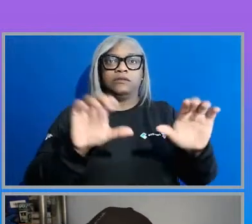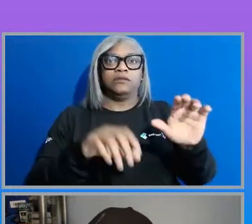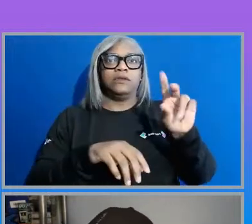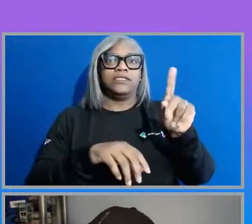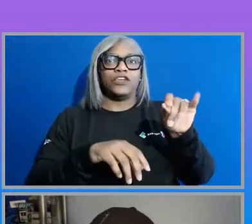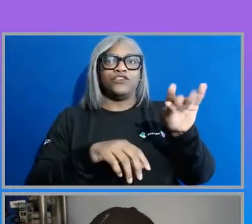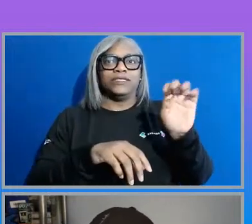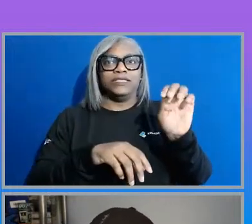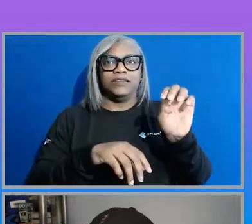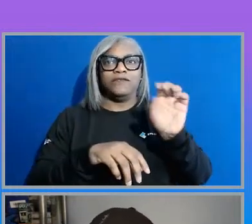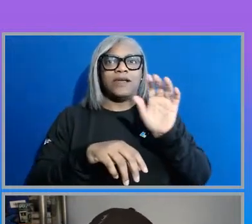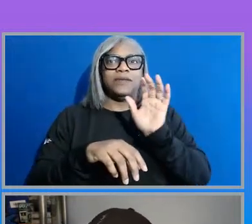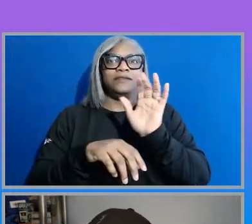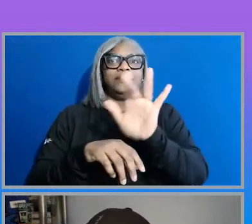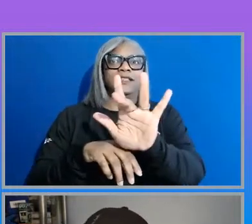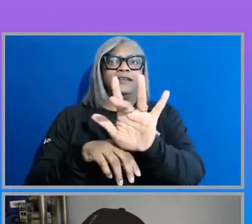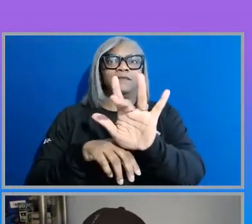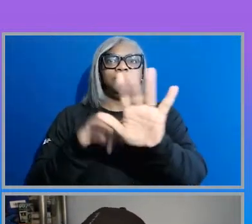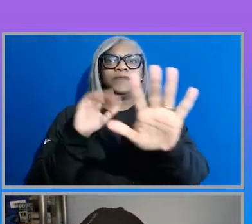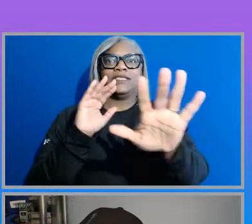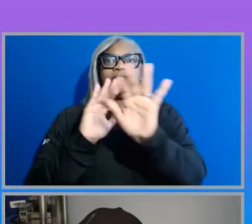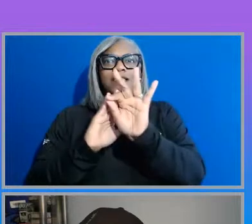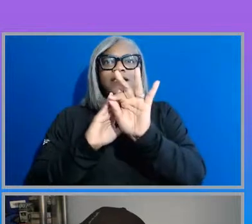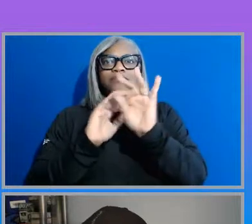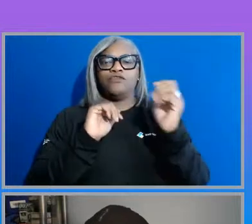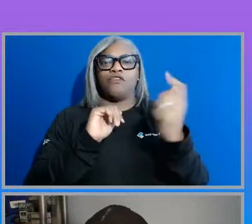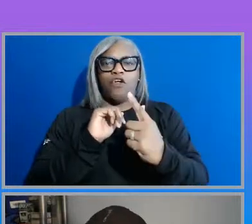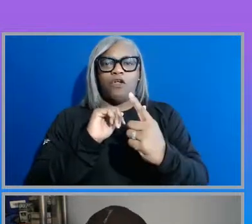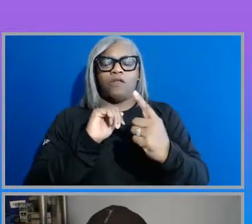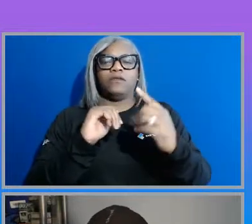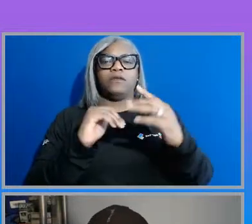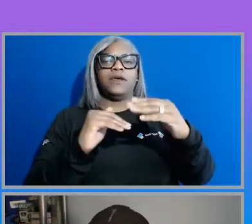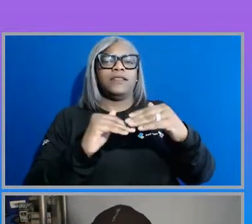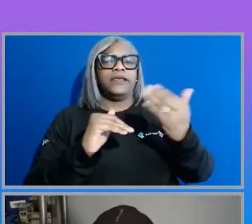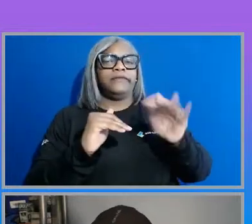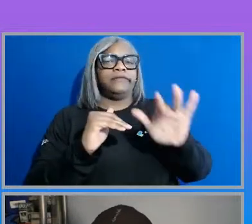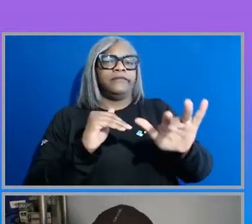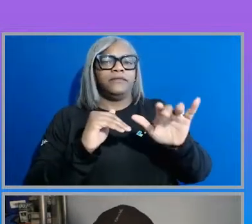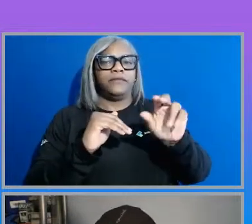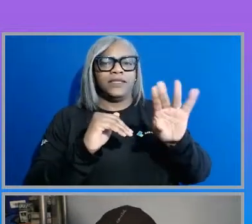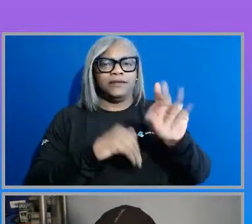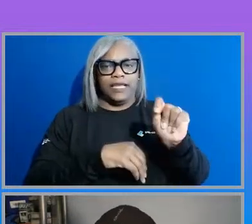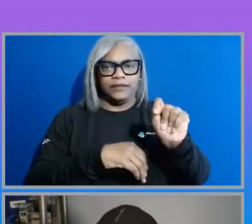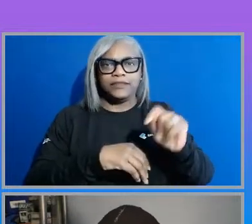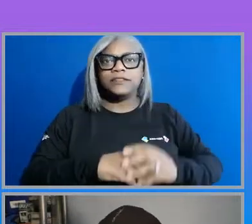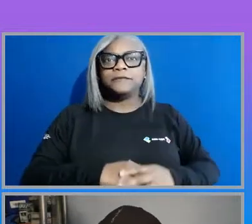right. And then I'm going to hit next. Now the cool thing is now